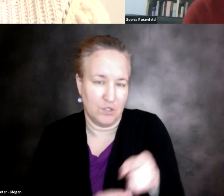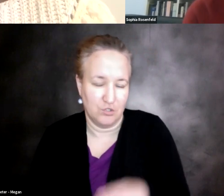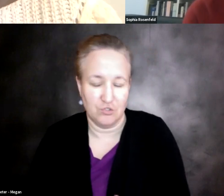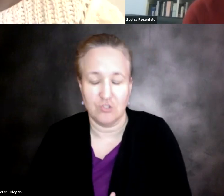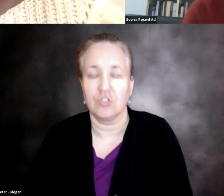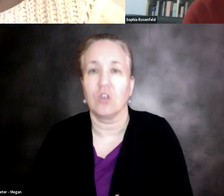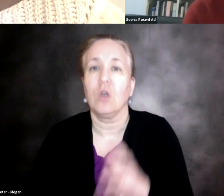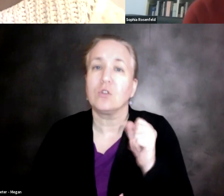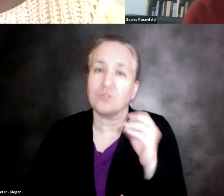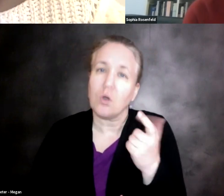So these forms were--